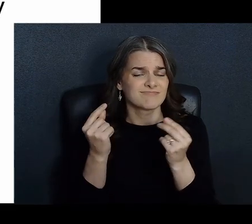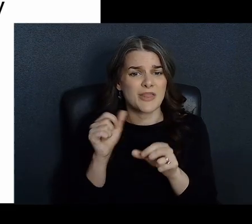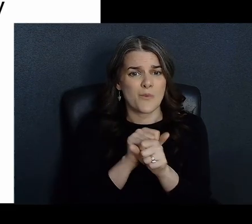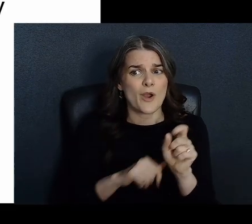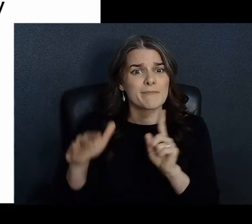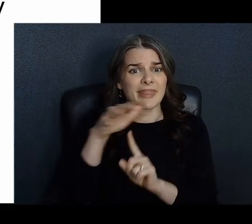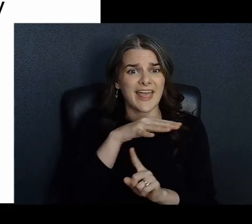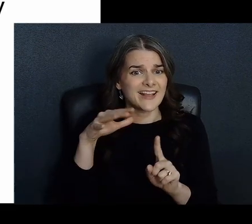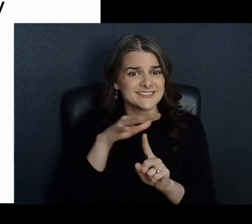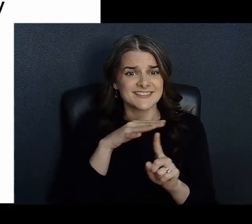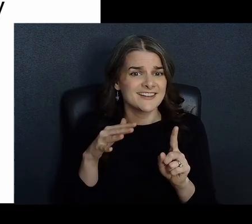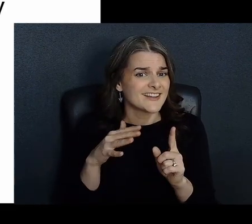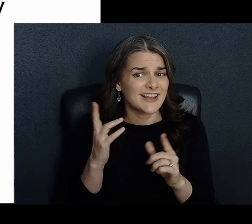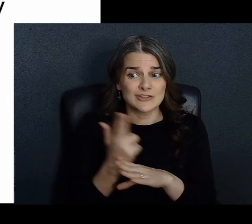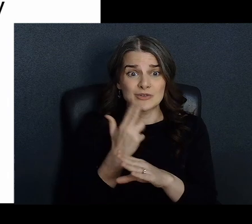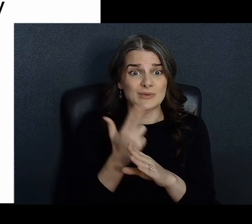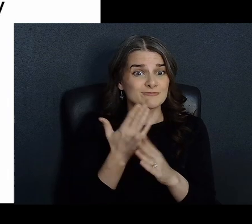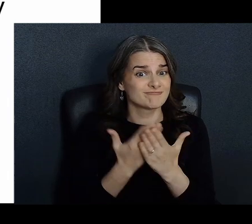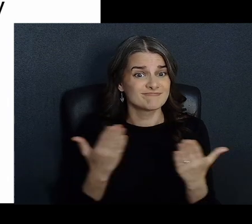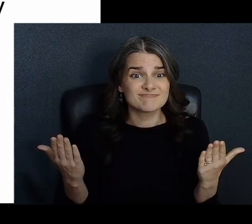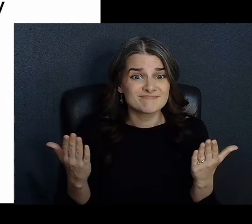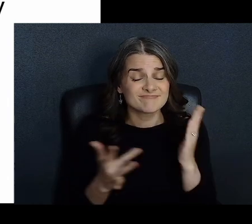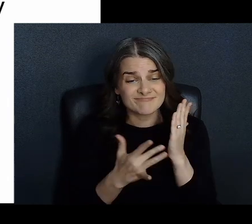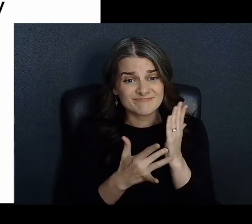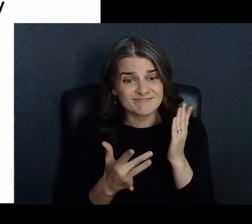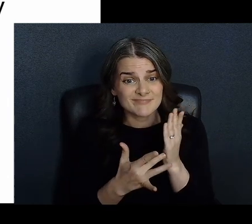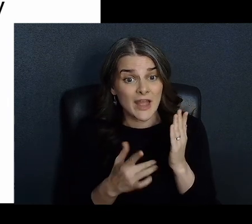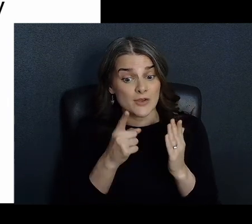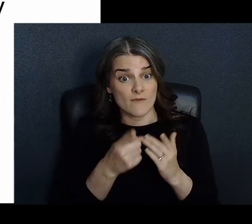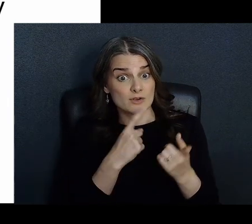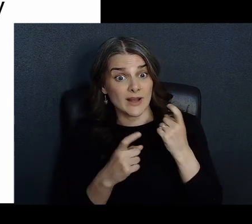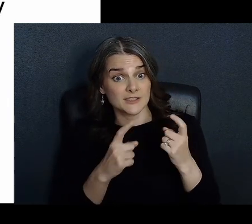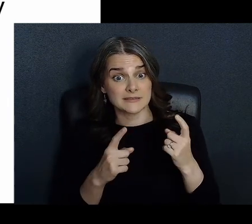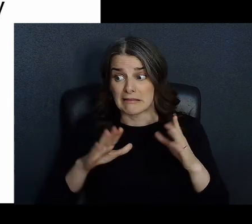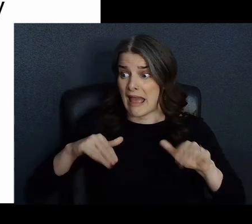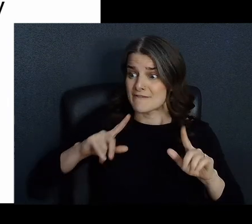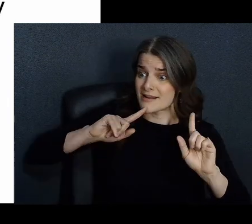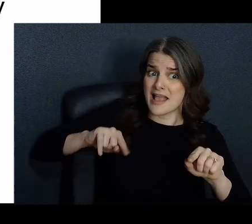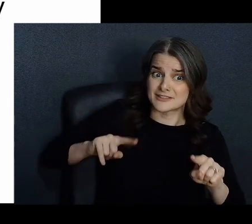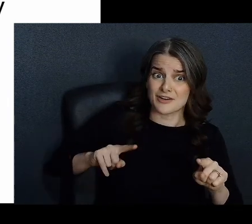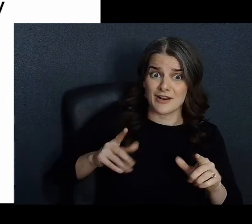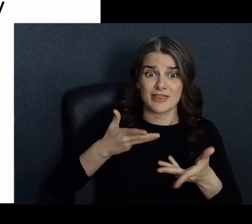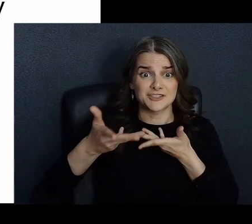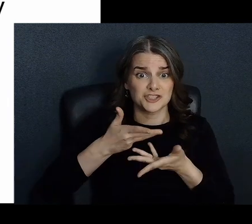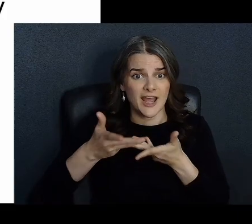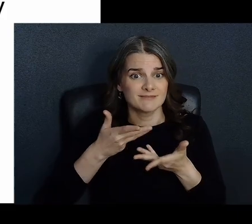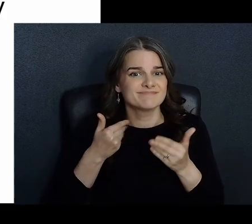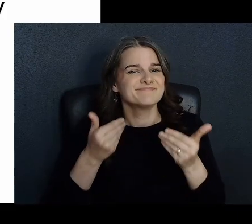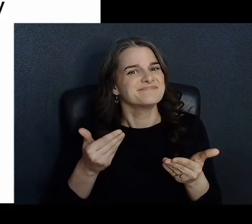can use these devices. If you have questions that didn't get answered on the chat, don't hesitate to contact me.